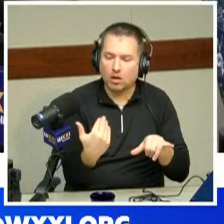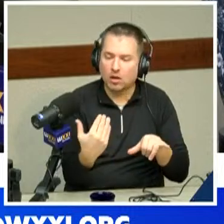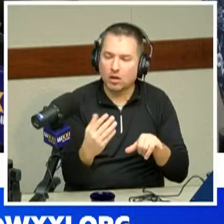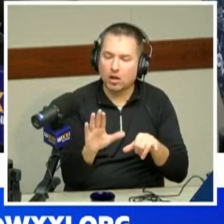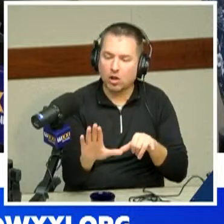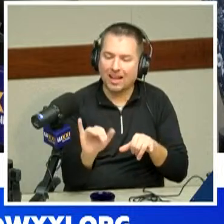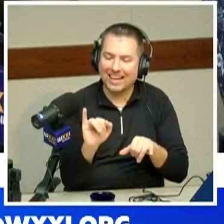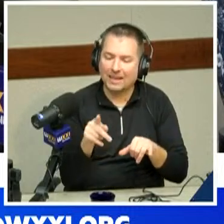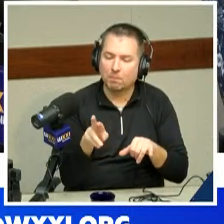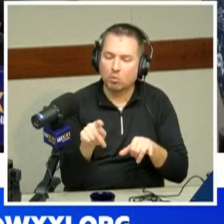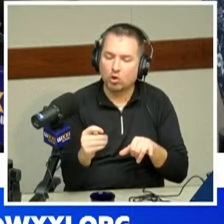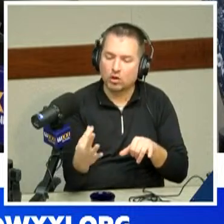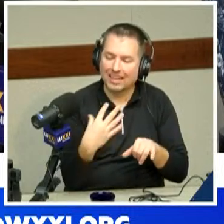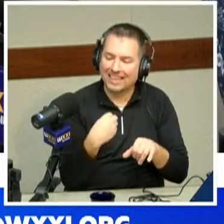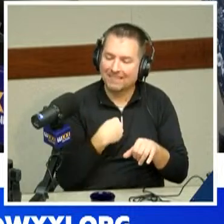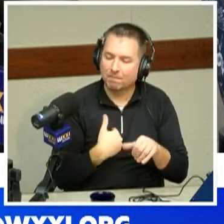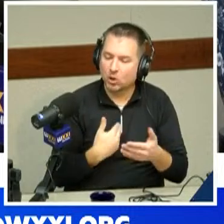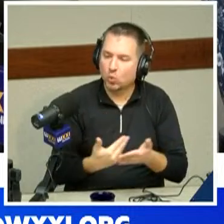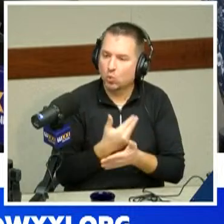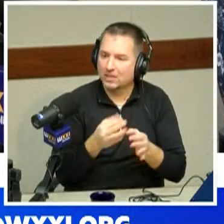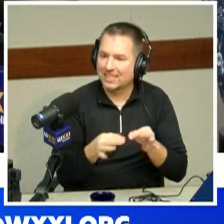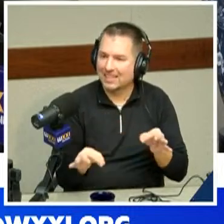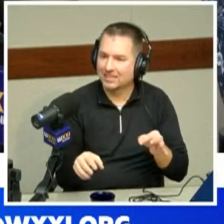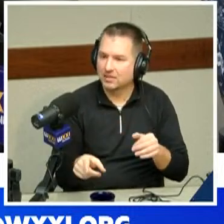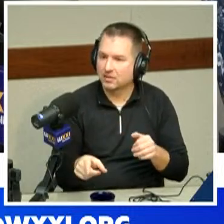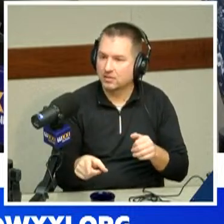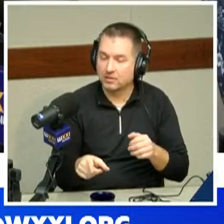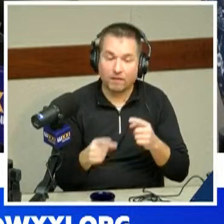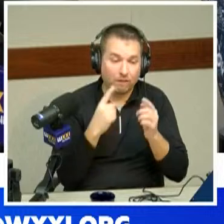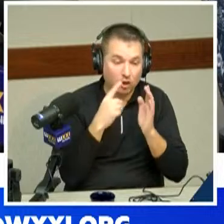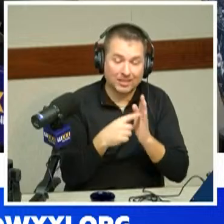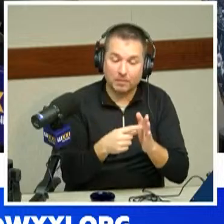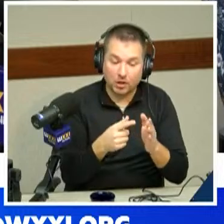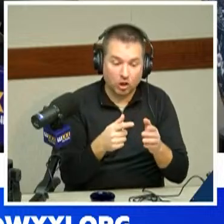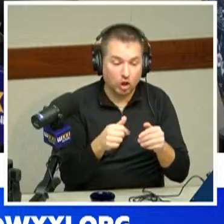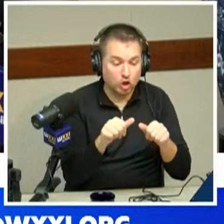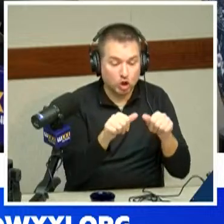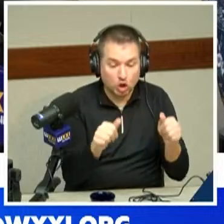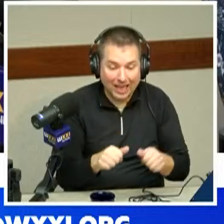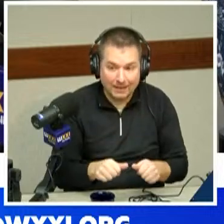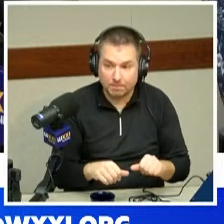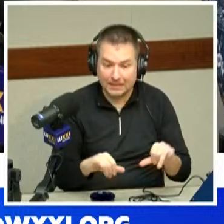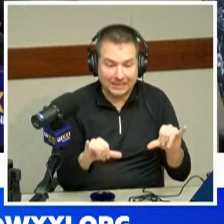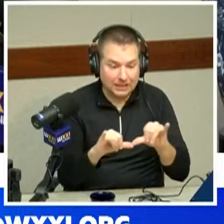situation like if it's you know we're talking about the shape or the size or the situation of